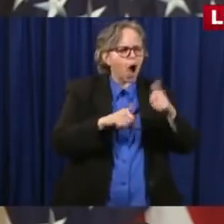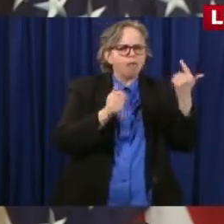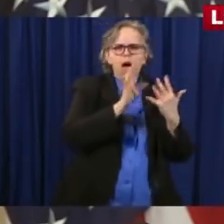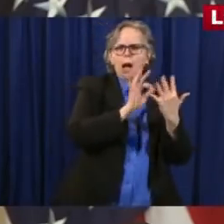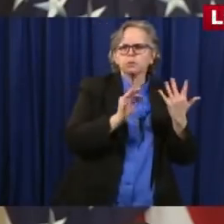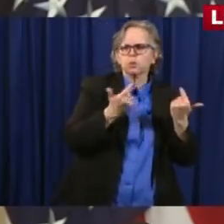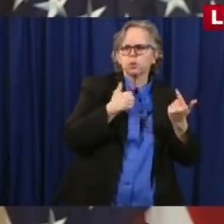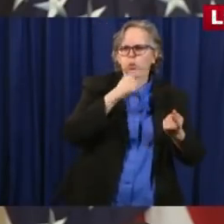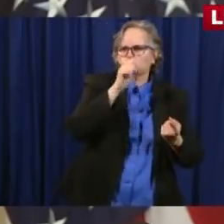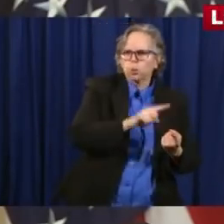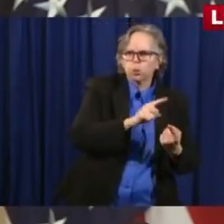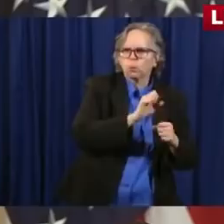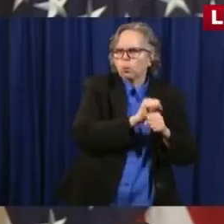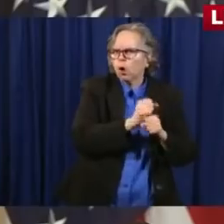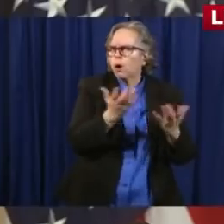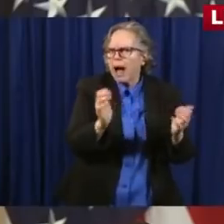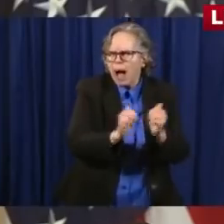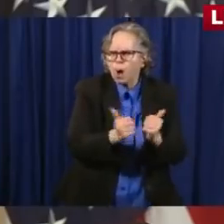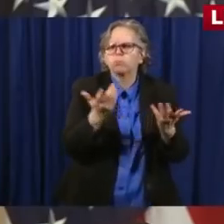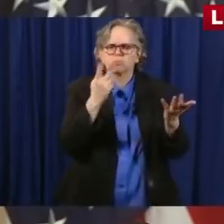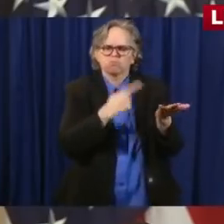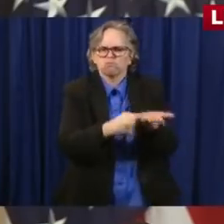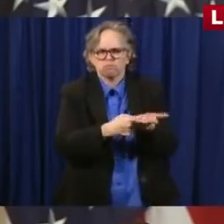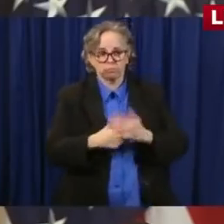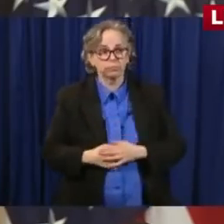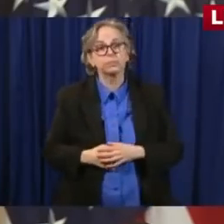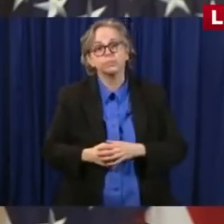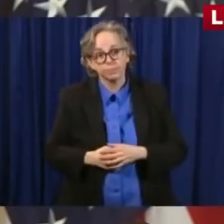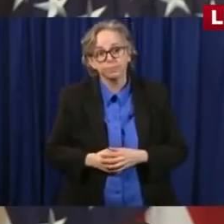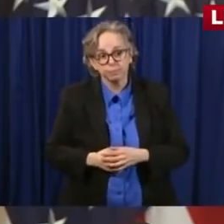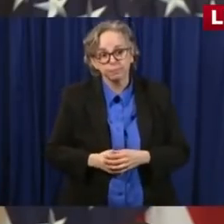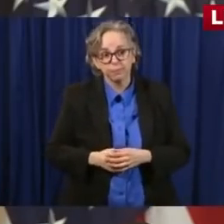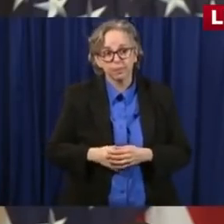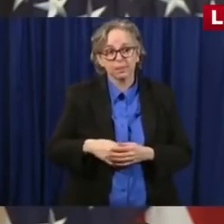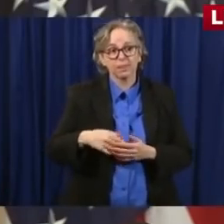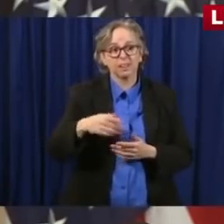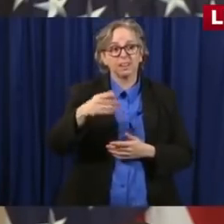LOCAL WORKFORCE AREAS ARE STILL PROVIDING EMPLOYMENT SERVICES.